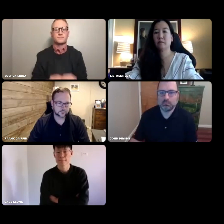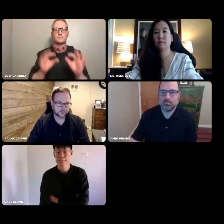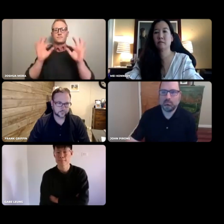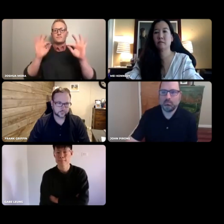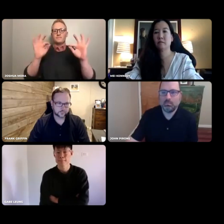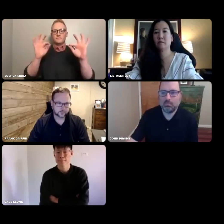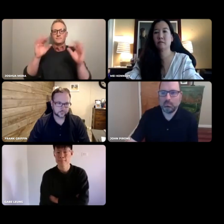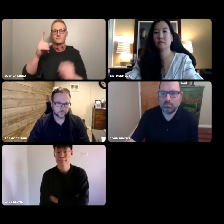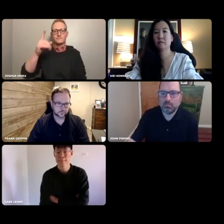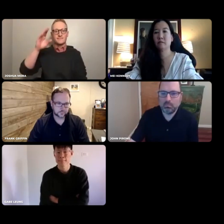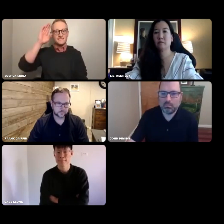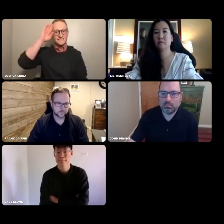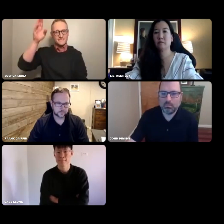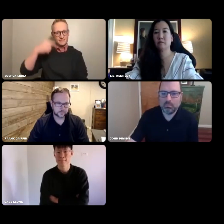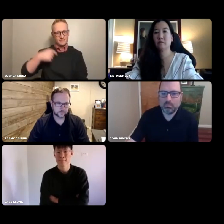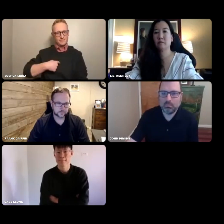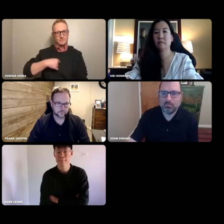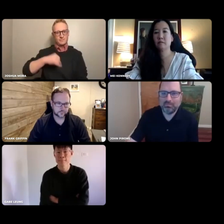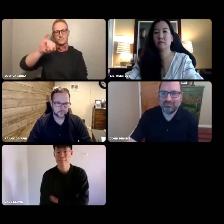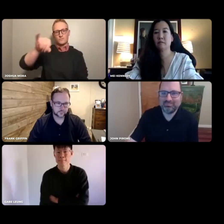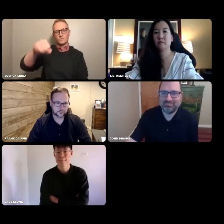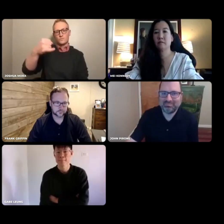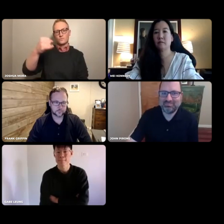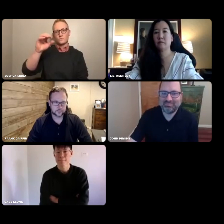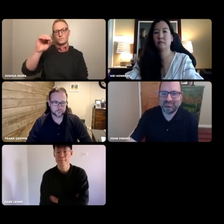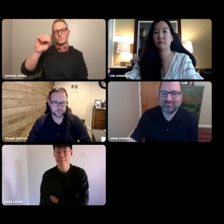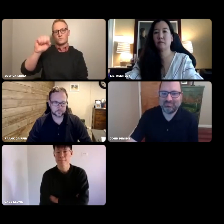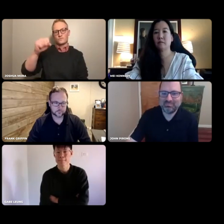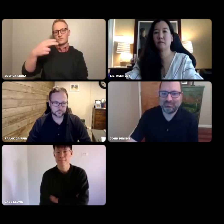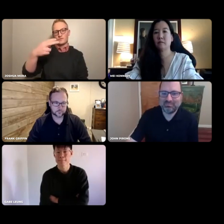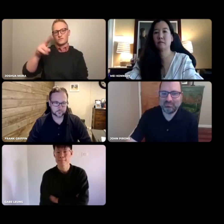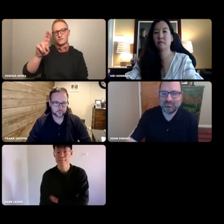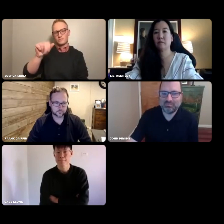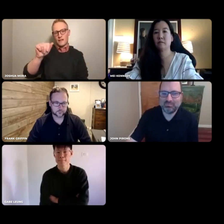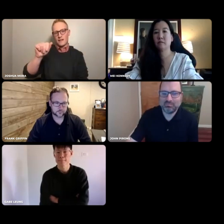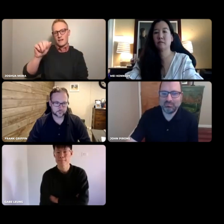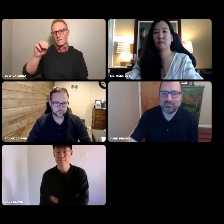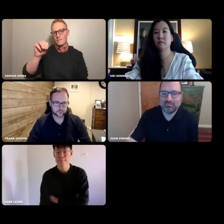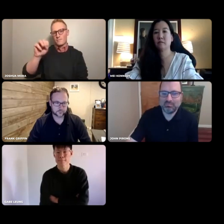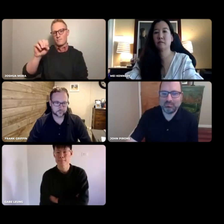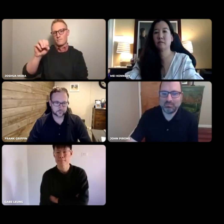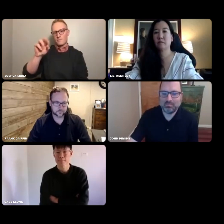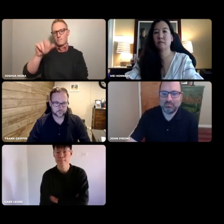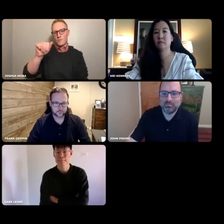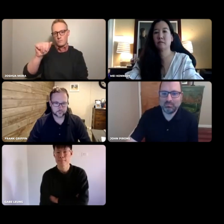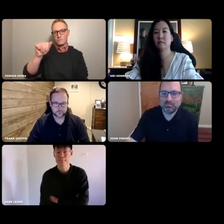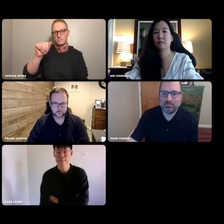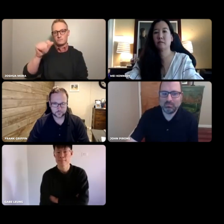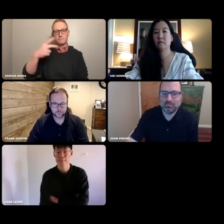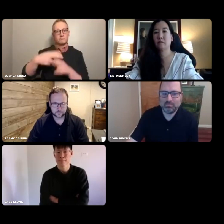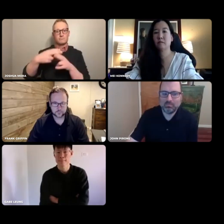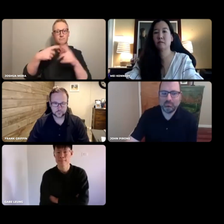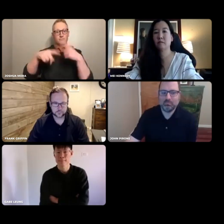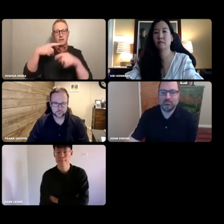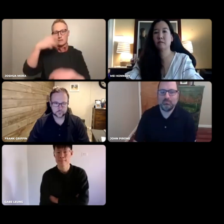We'll respond and take care of you. I'm Joshua Mora.